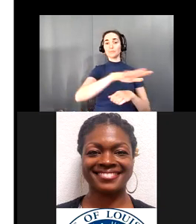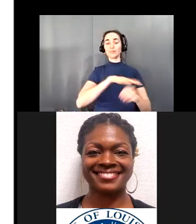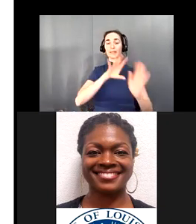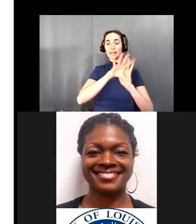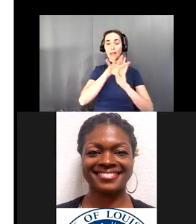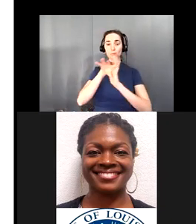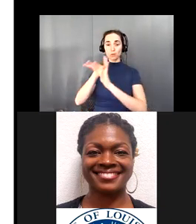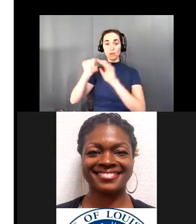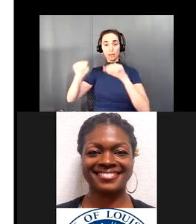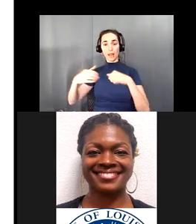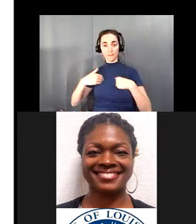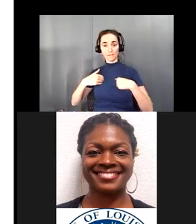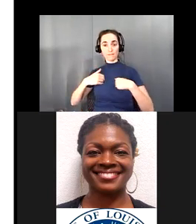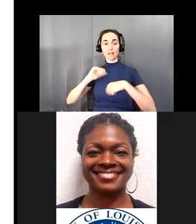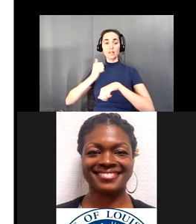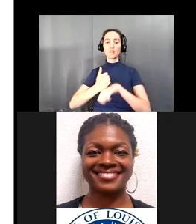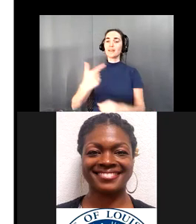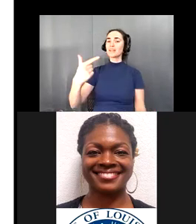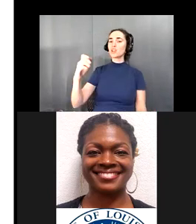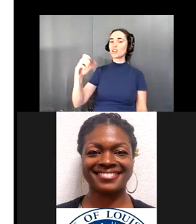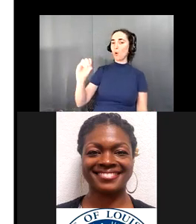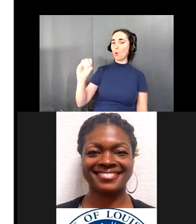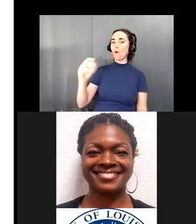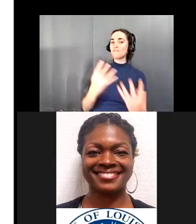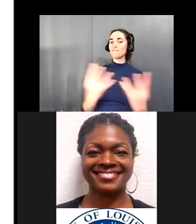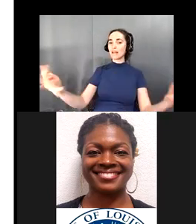16:23:10 You can set up geo fencing and that also will help prevent that or at least the